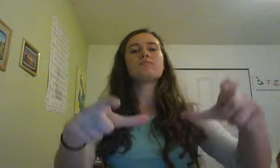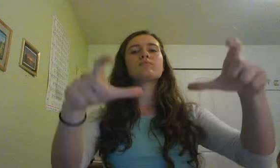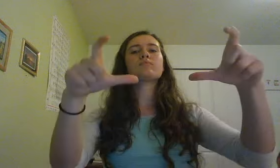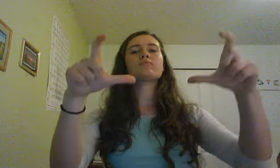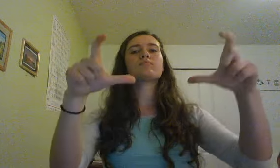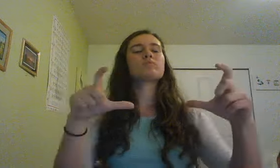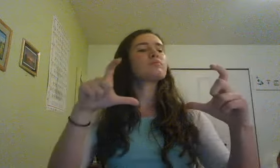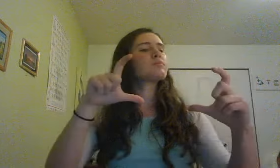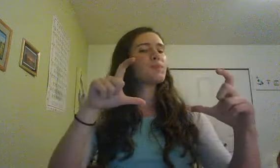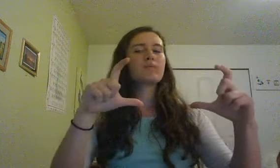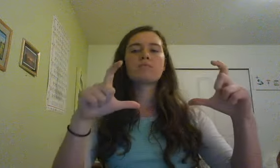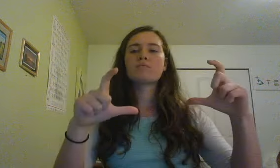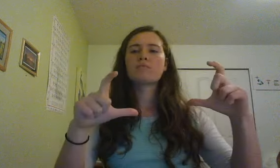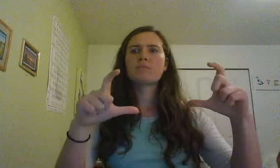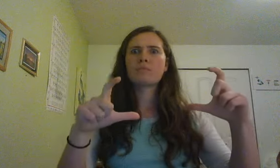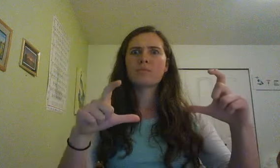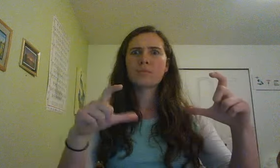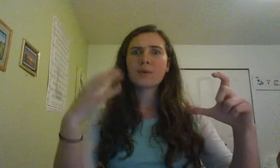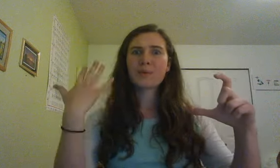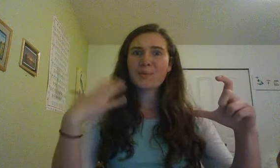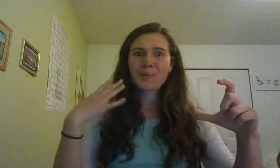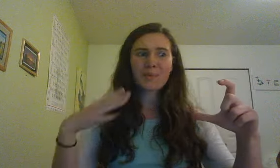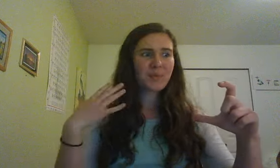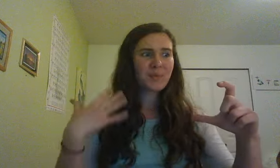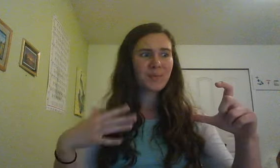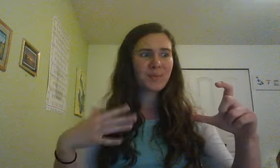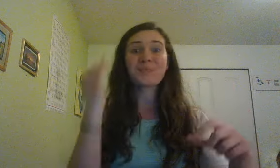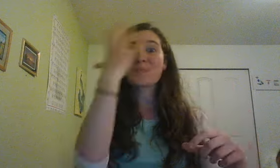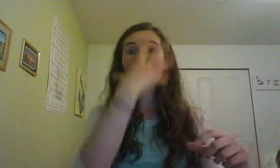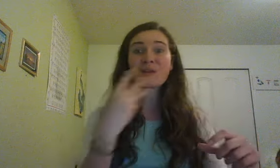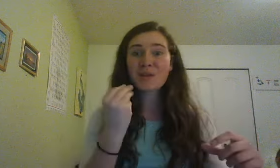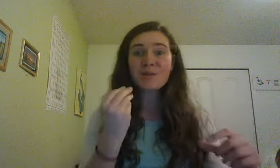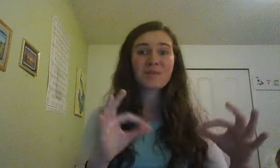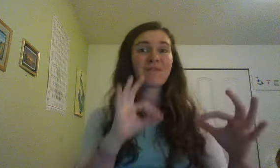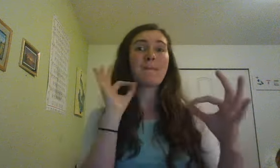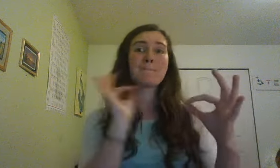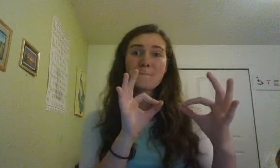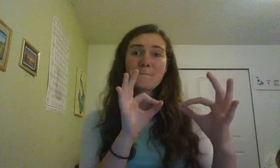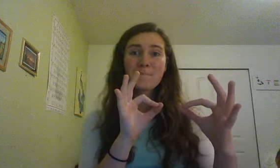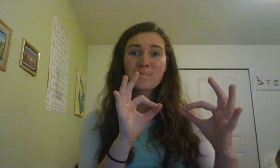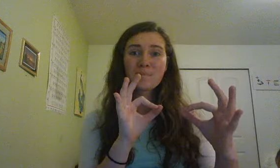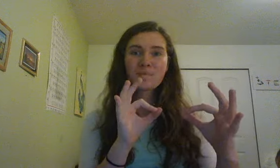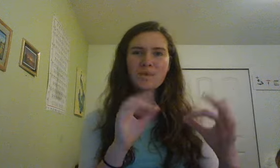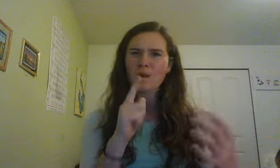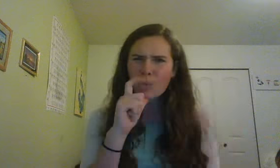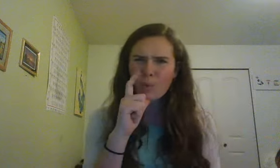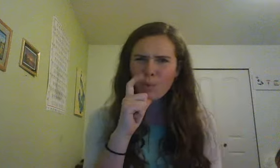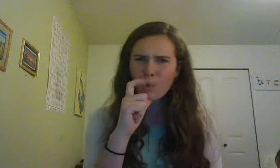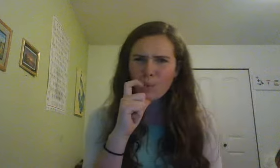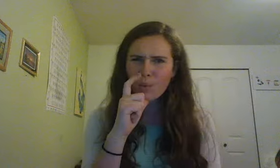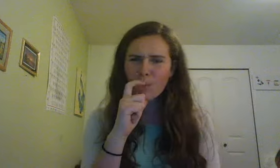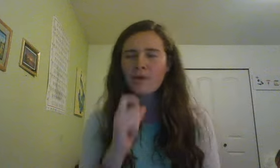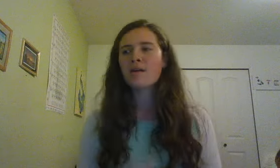He picked up the shoes and looked at them. "Wow," he thought. They were a beautifully made pair of shoes! Who could have done this?